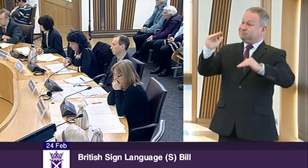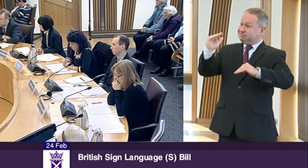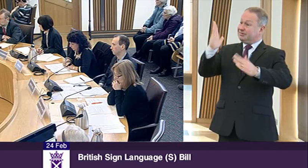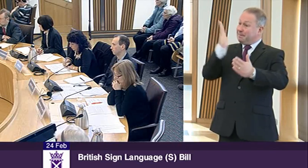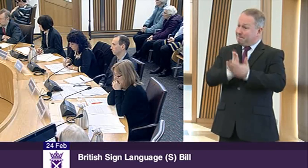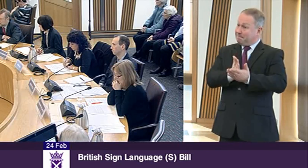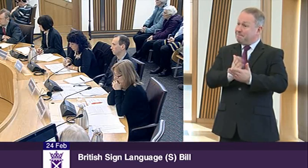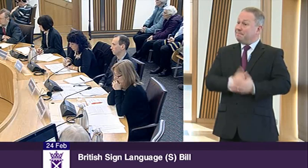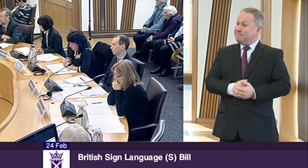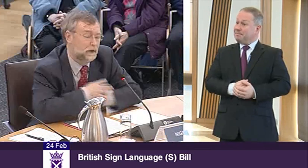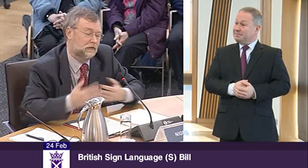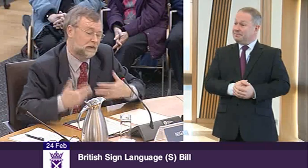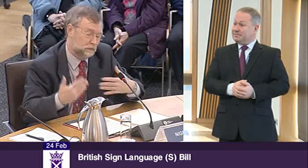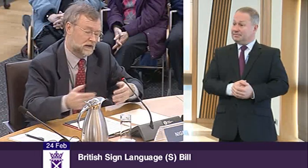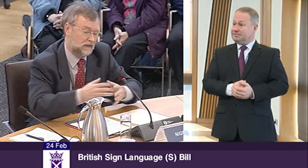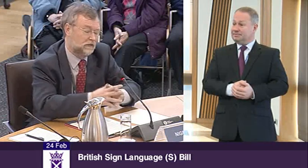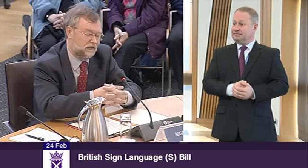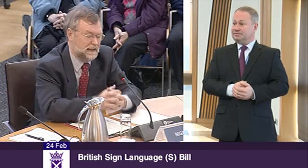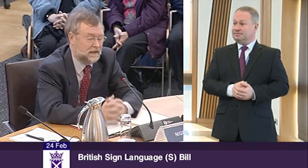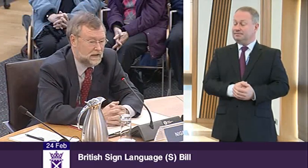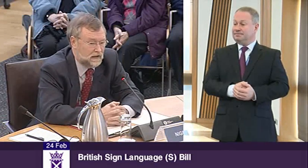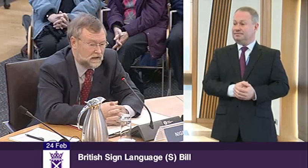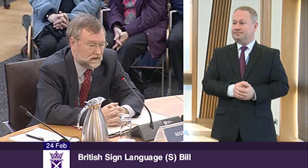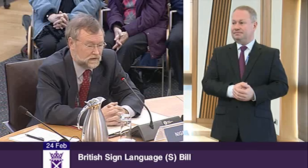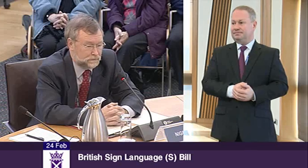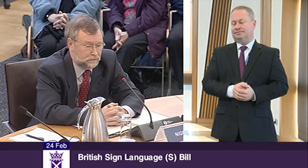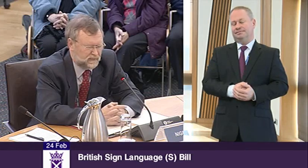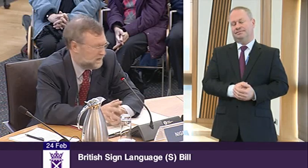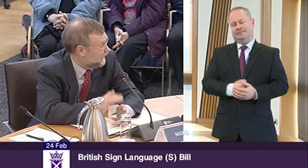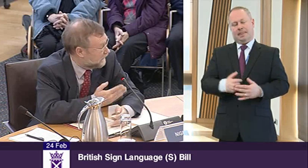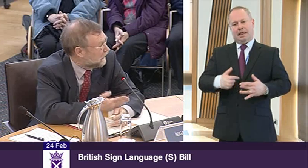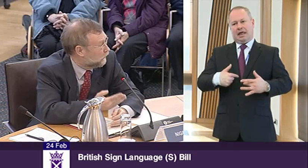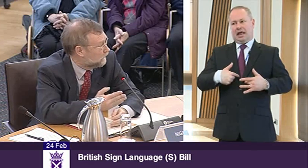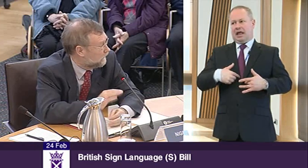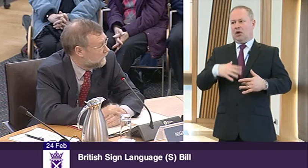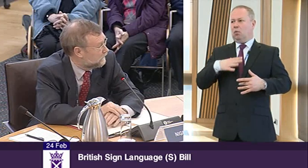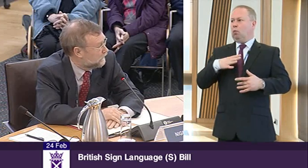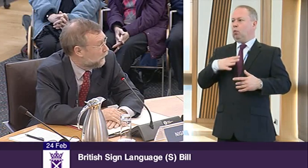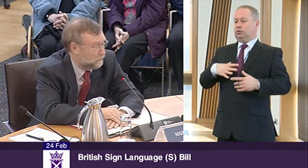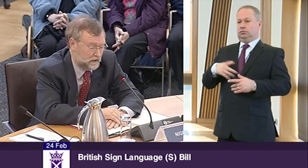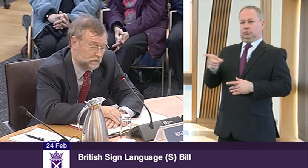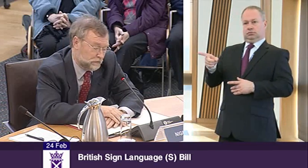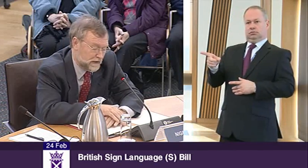Nigel Firth: What it highlights is the need for training. I would like the degree courses